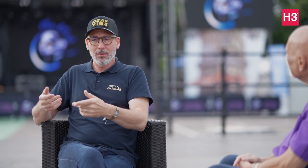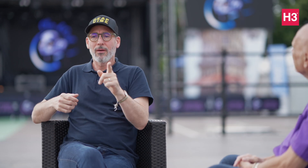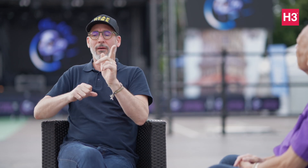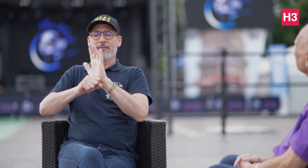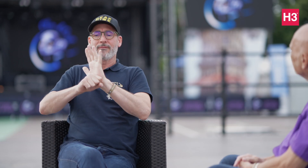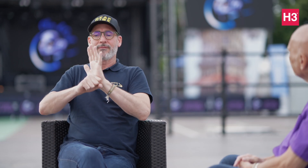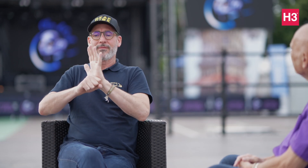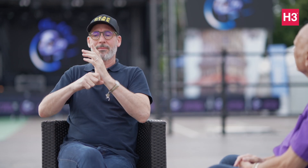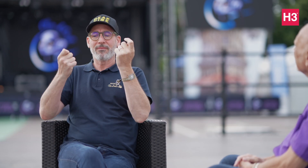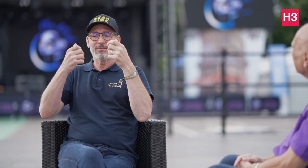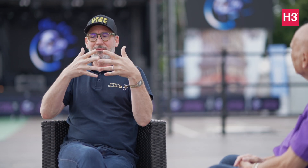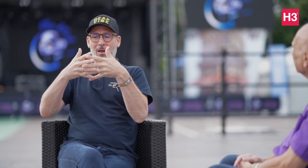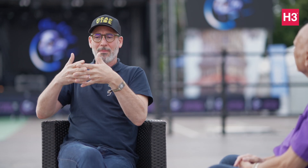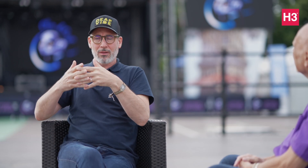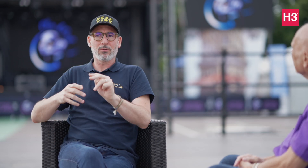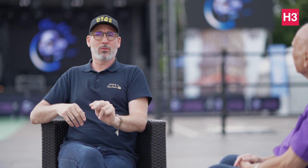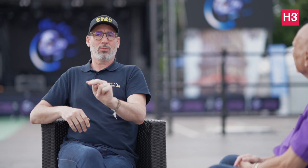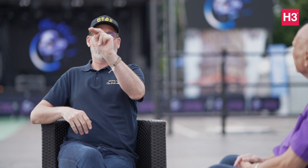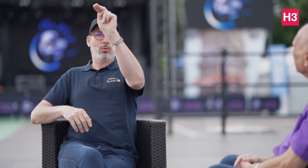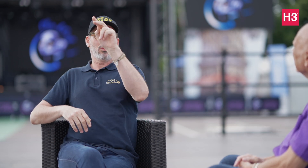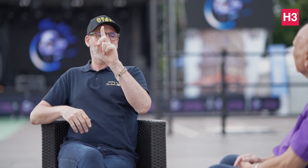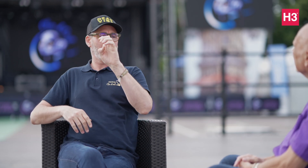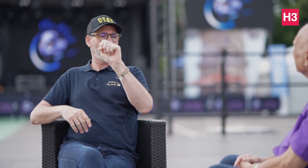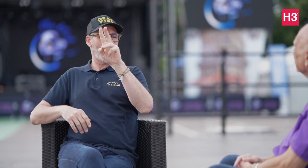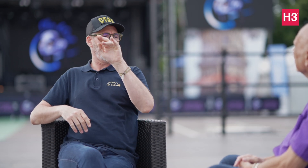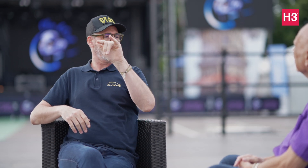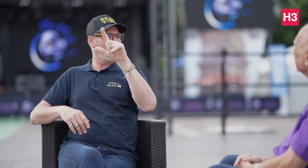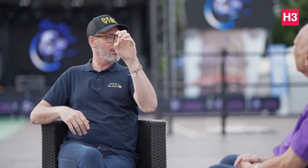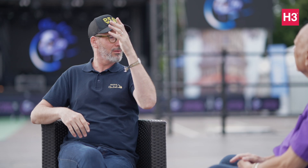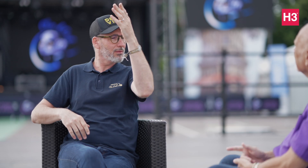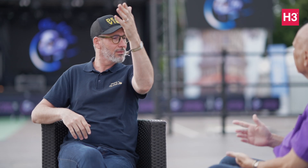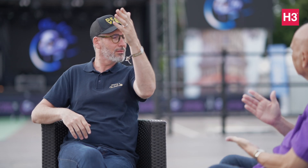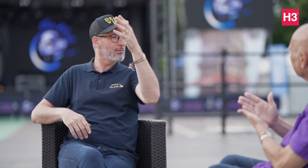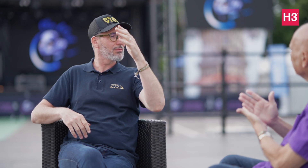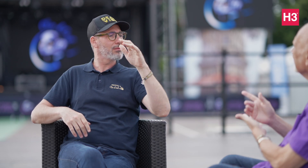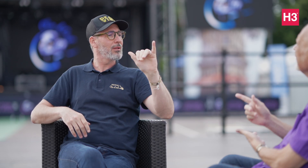Louisville’s International Festival of Film (LIFF) is in Louisville, Kentucky.